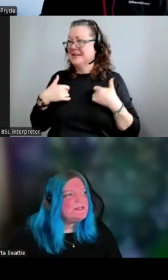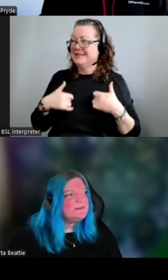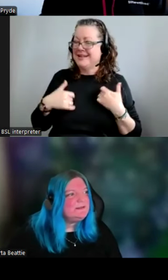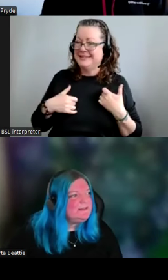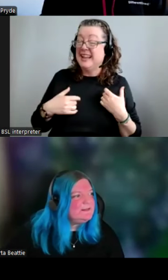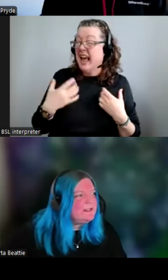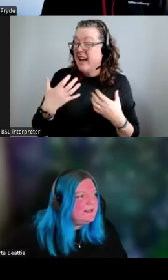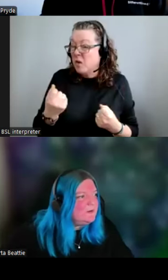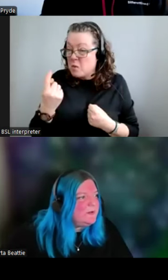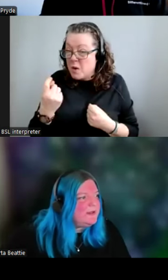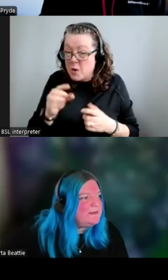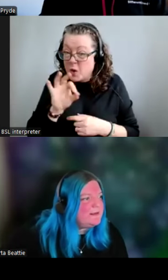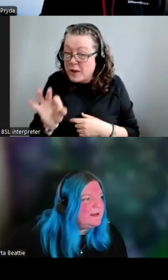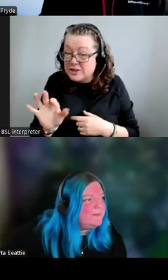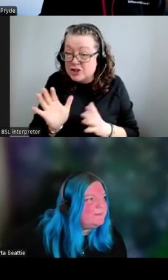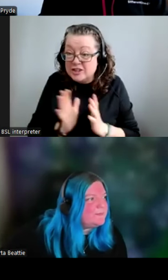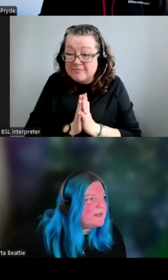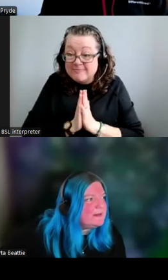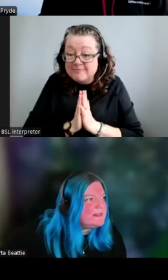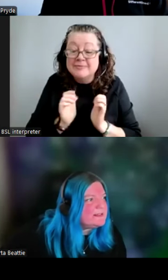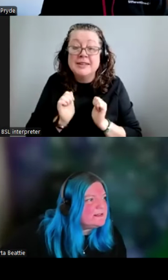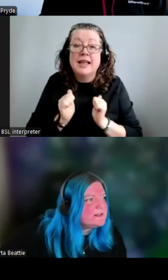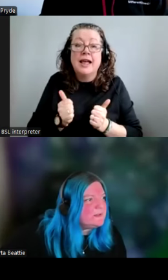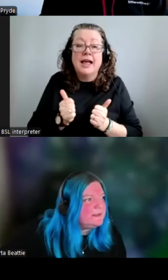so I'll leave it with this last one.